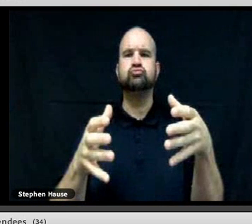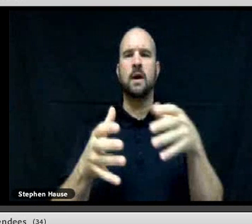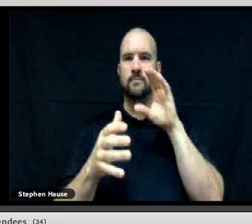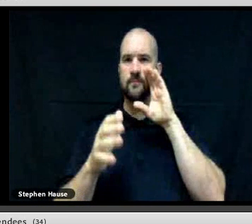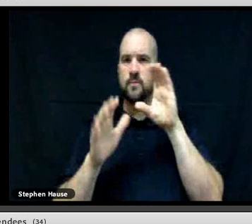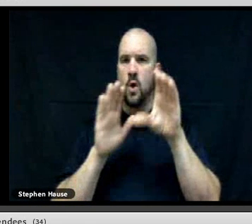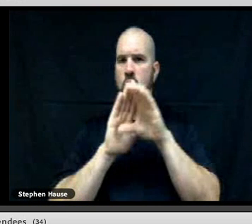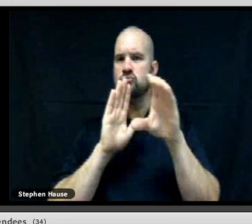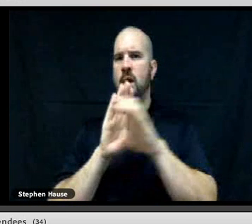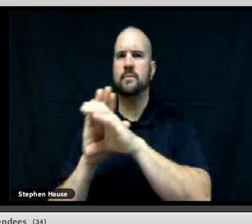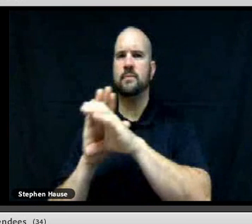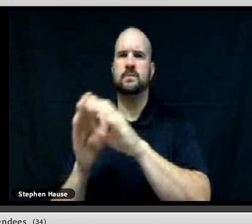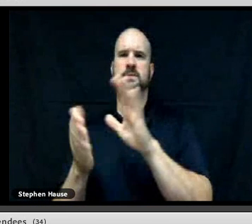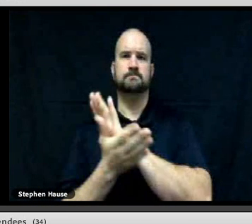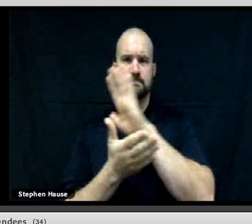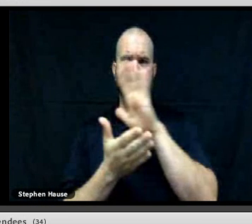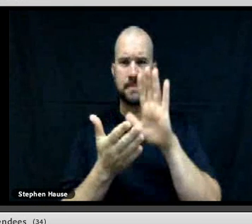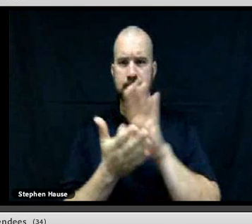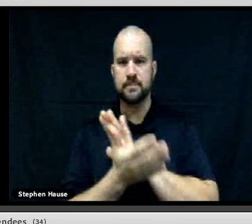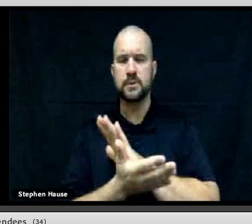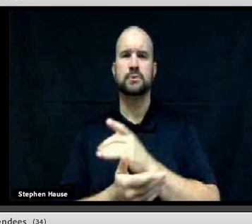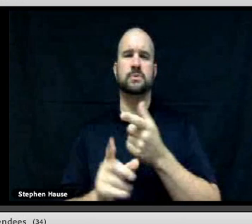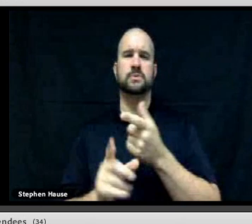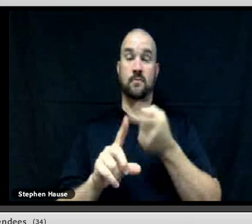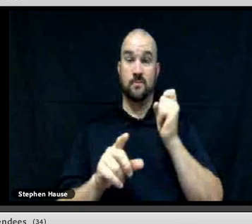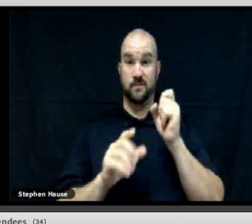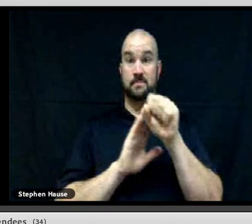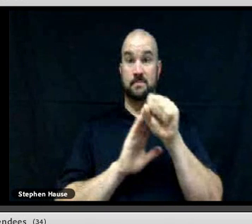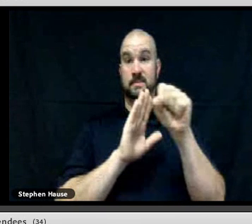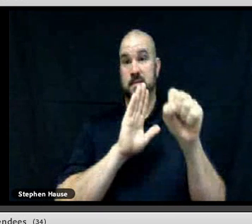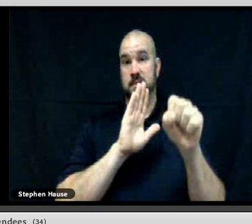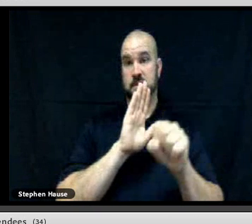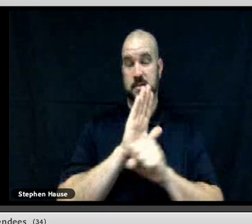uh, that come from the state library and archives.